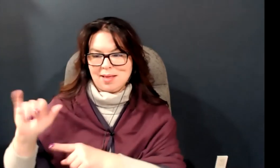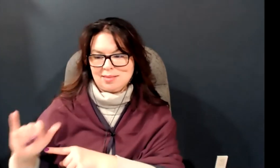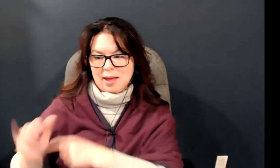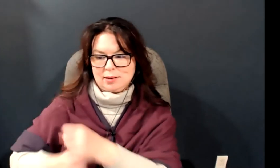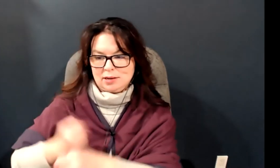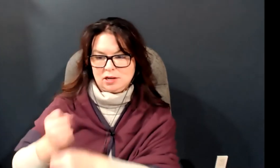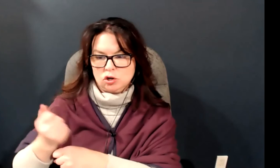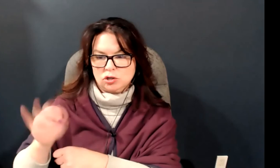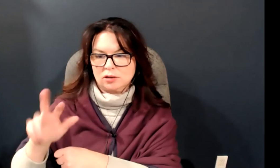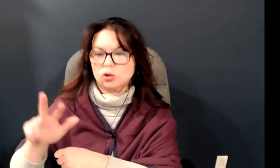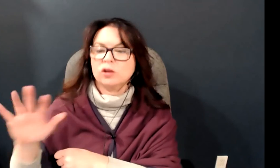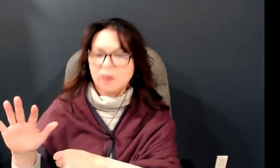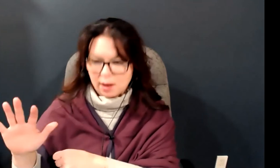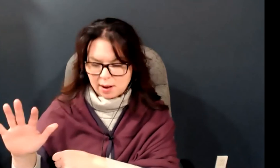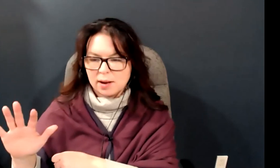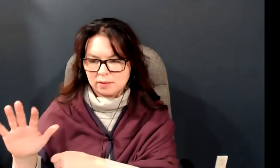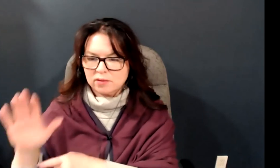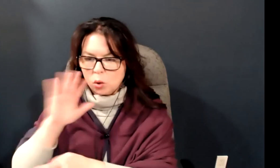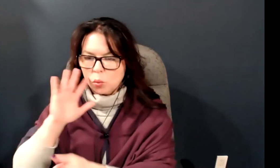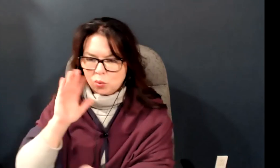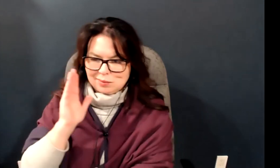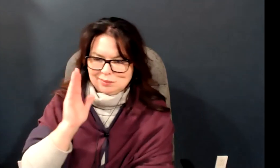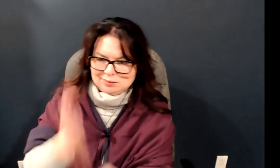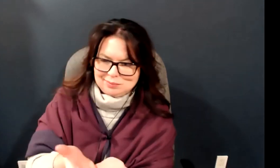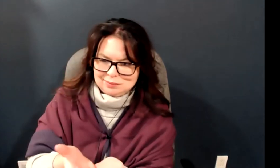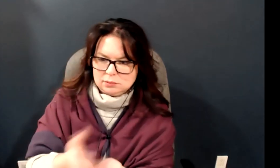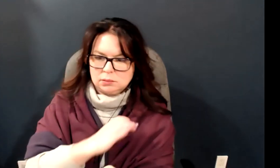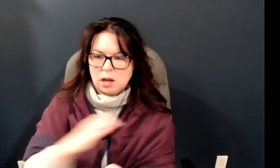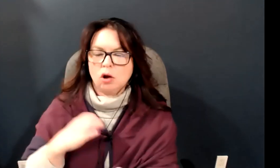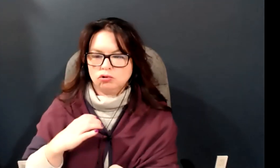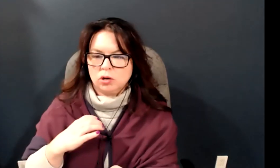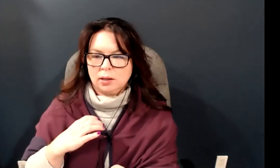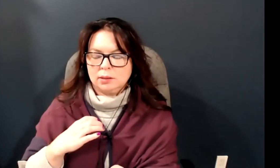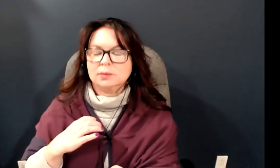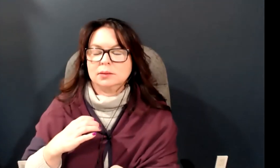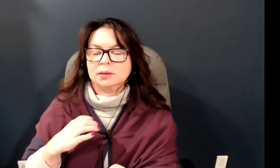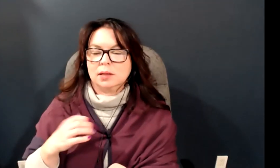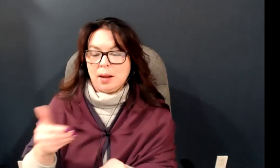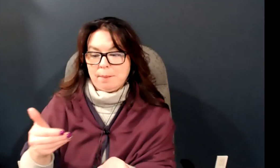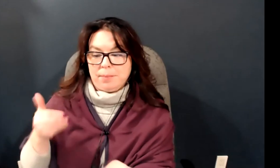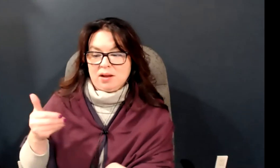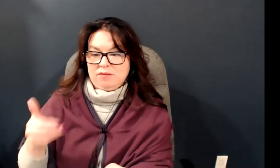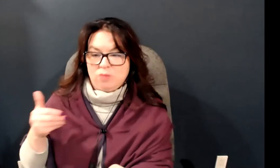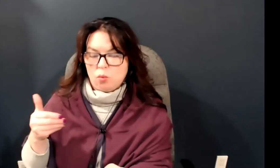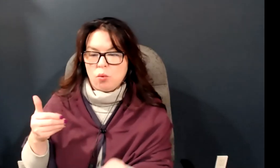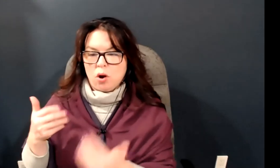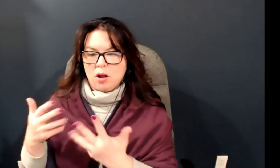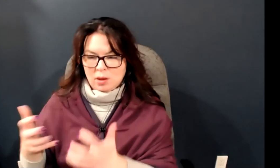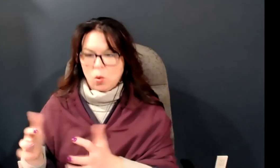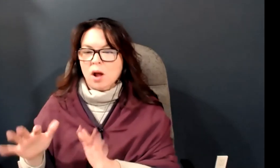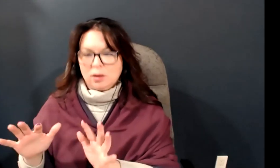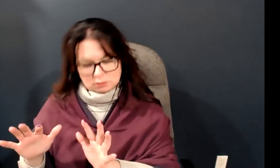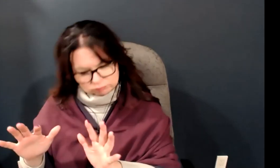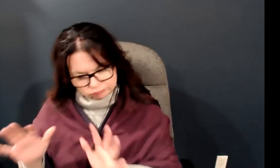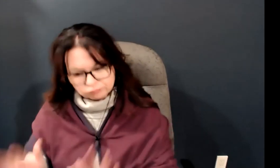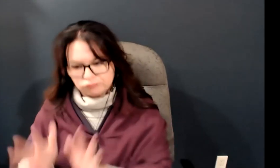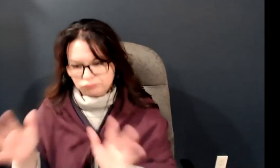but seeing that there and saying, "Oh yeah, those are the things nobody wanted" and it's